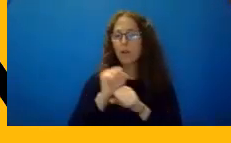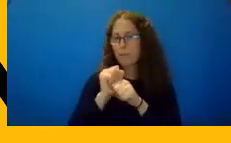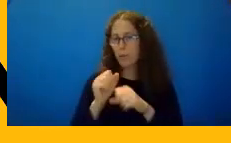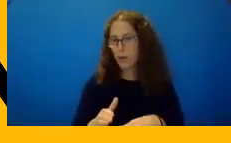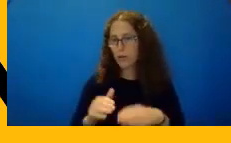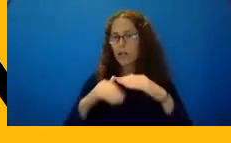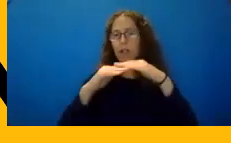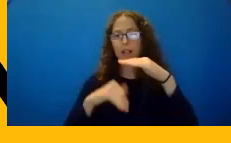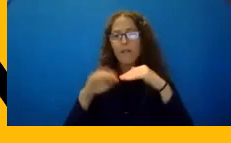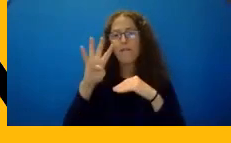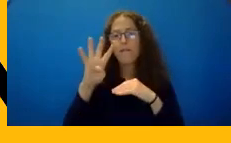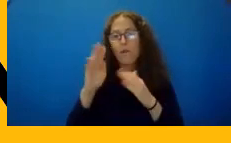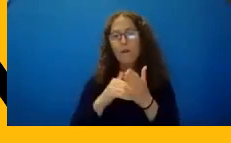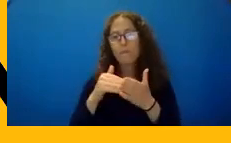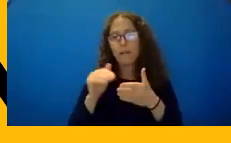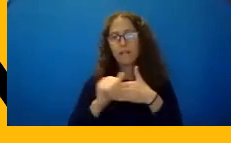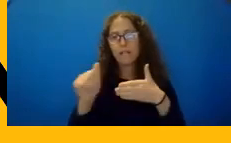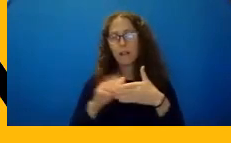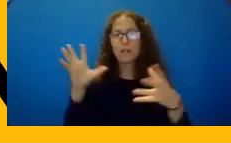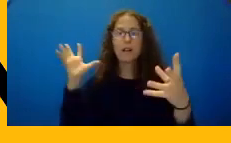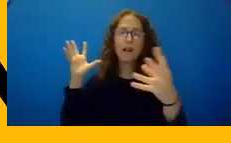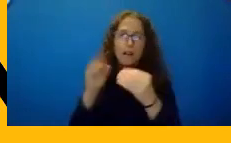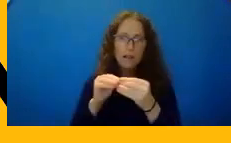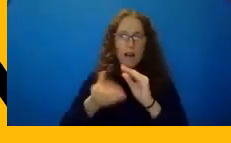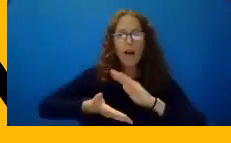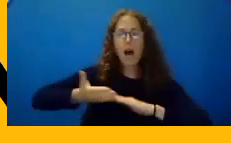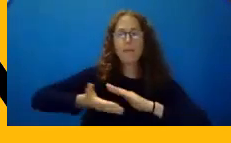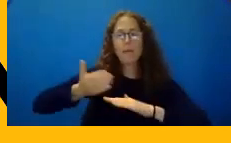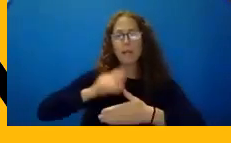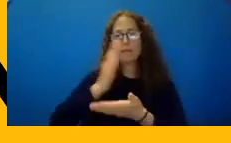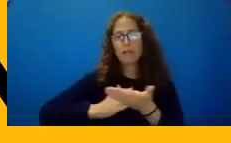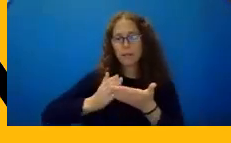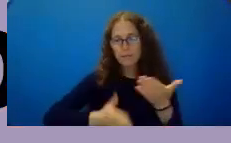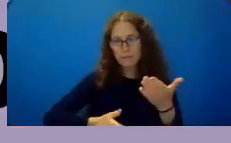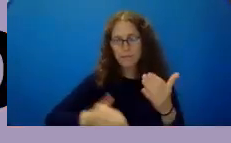THIS SUPPORT